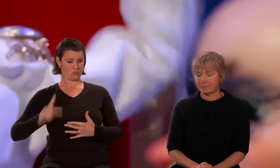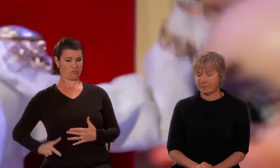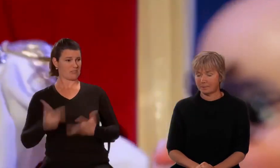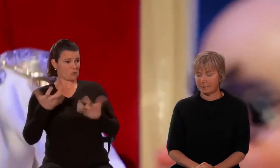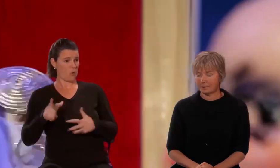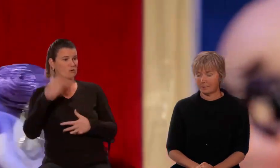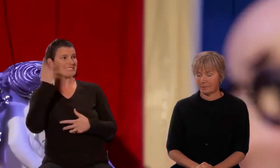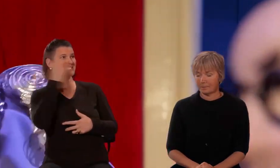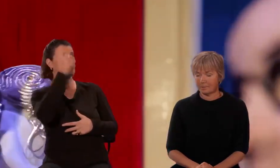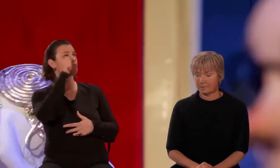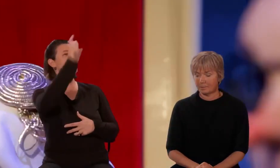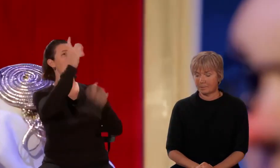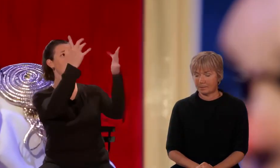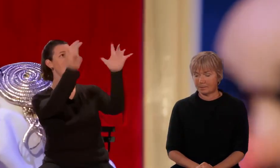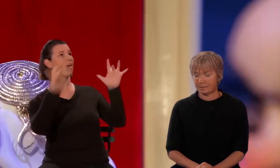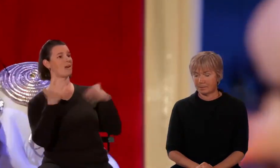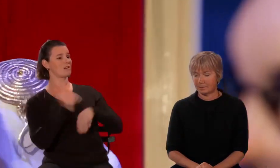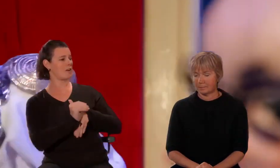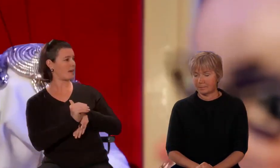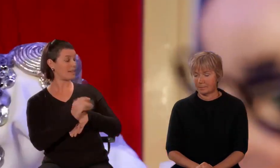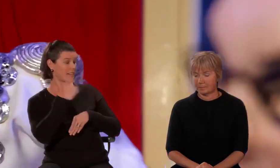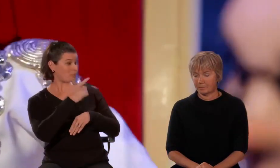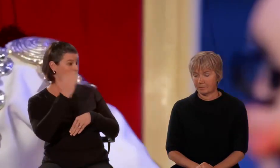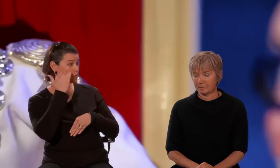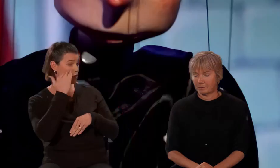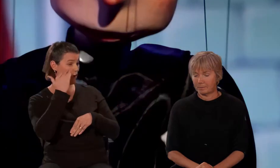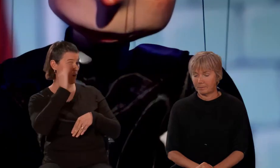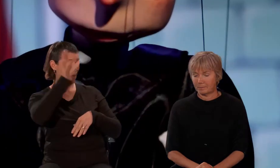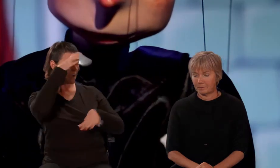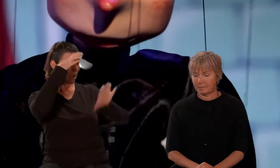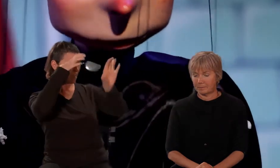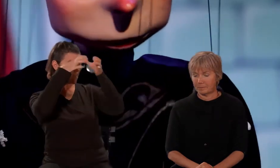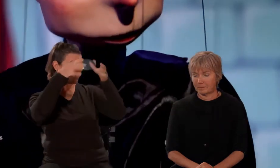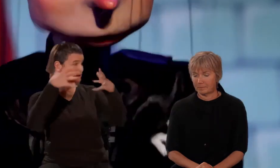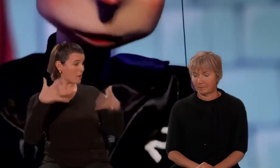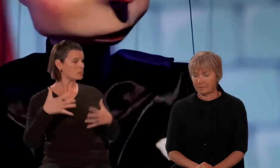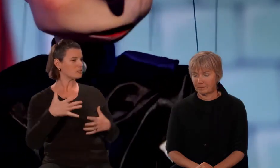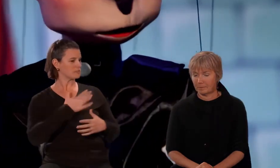when it shines in the sky tonight. If you know so much, figure out a way to do that. [mathematician] Mercy.